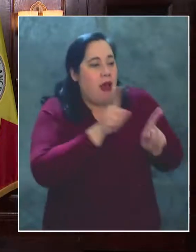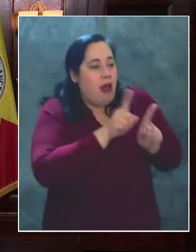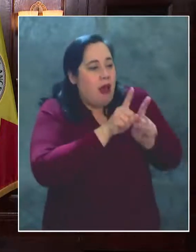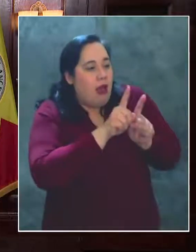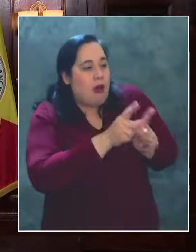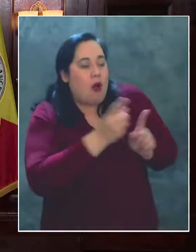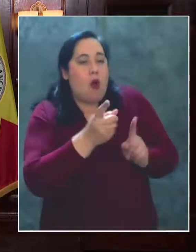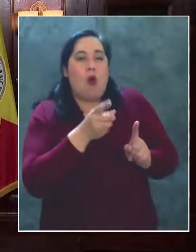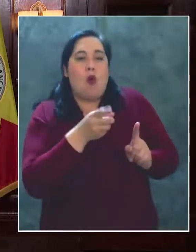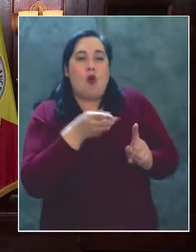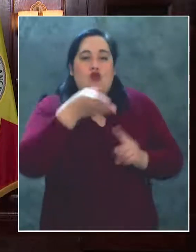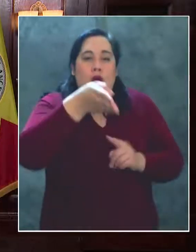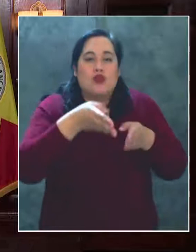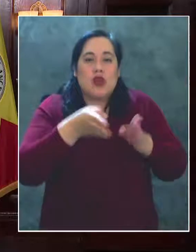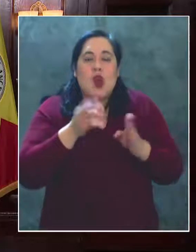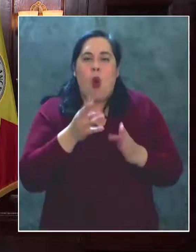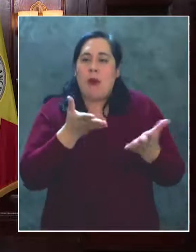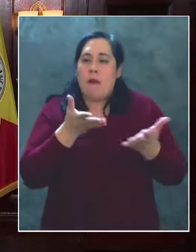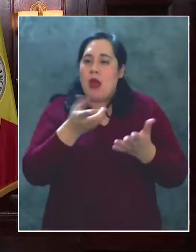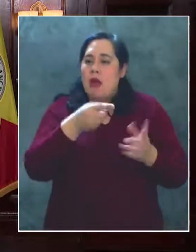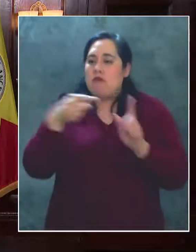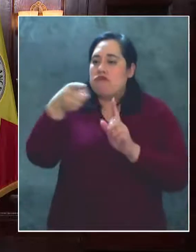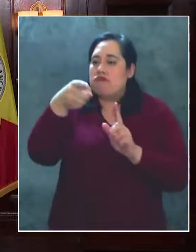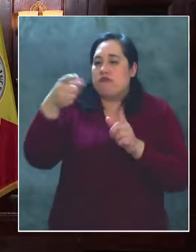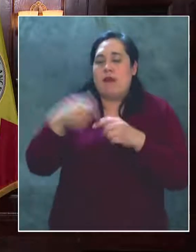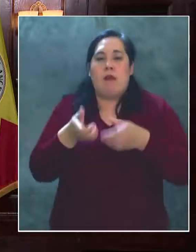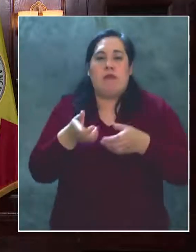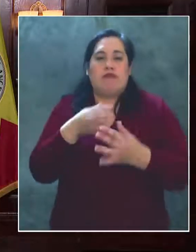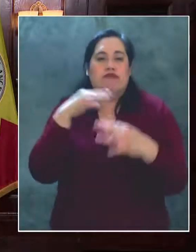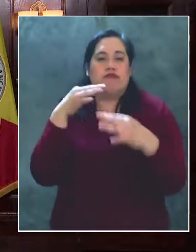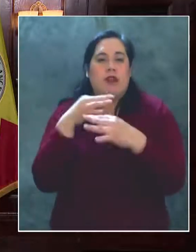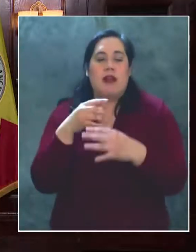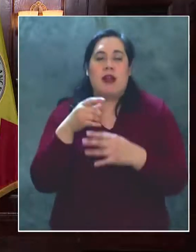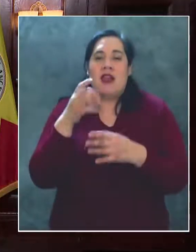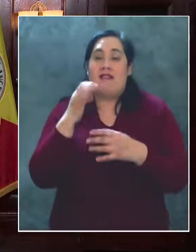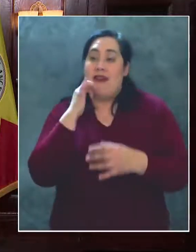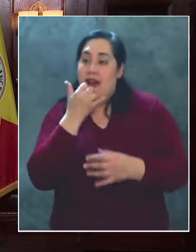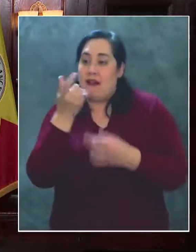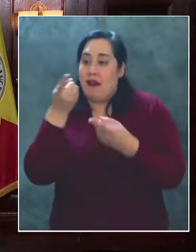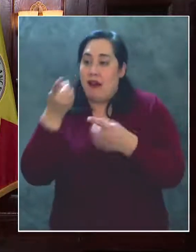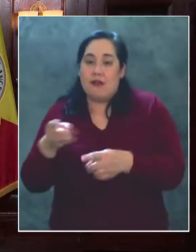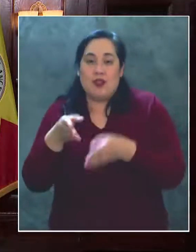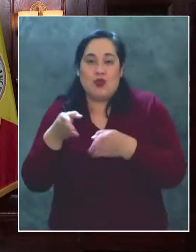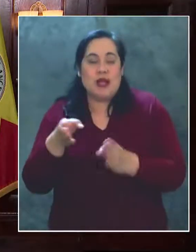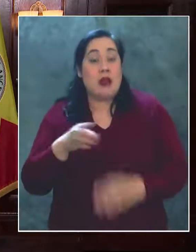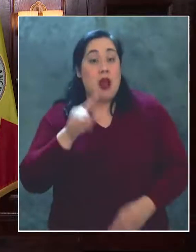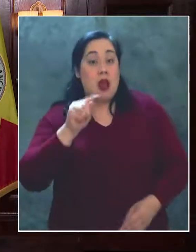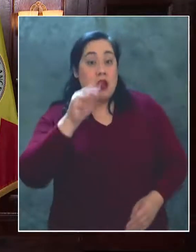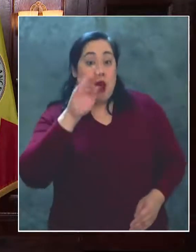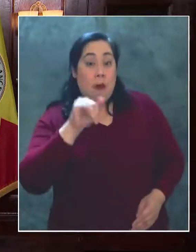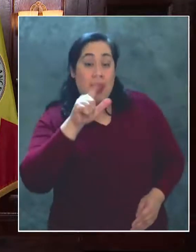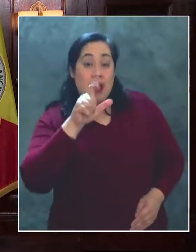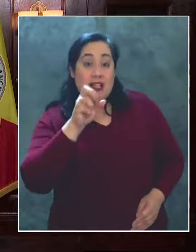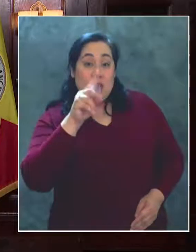STREET OR DIRECTING TRAFFIC AROUND AN ACCIDENT IN THE STREETS. TOMMY LASORDA WHO WOULD INVITE